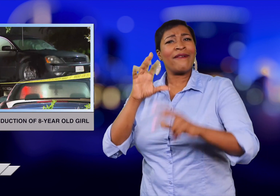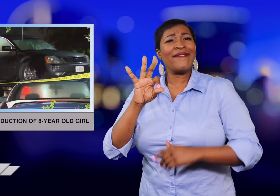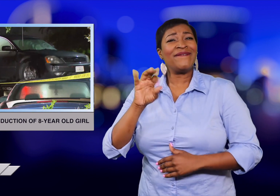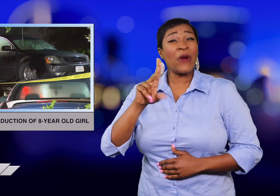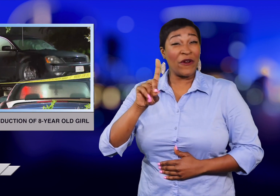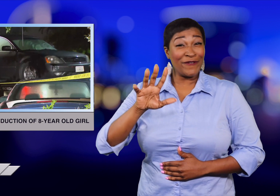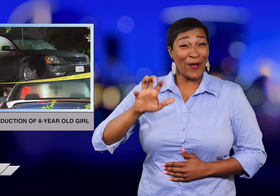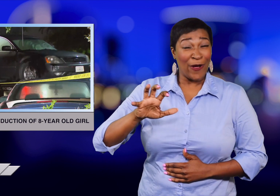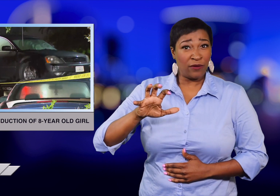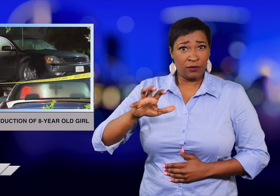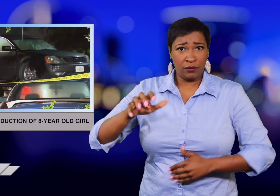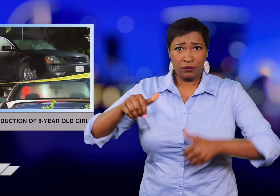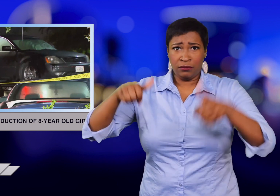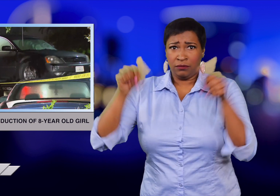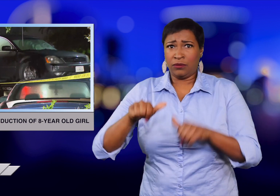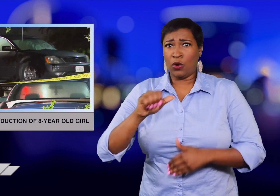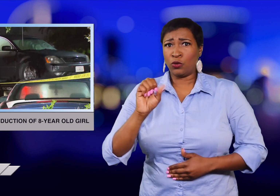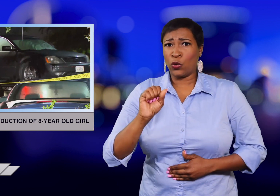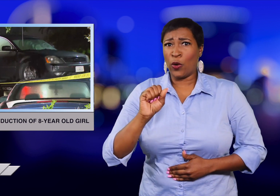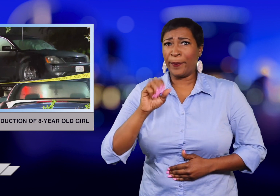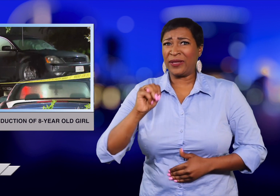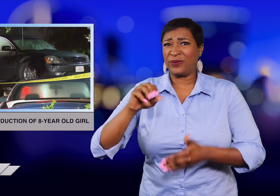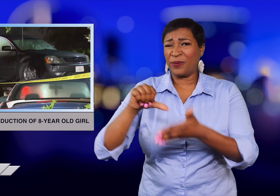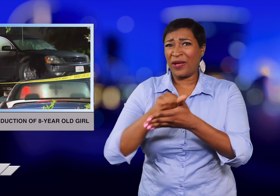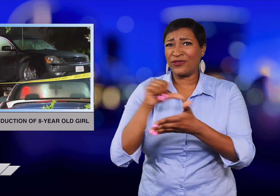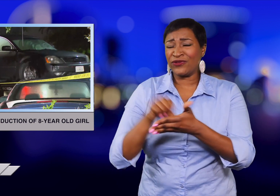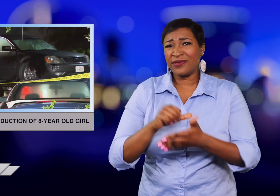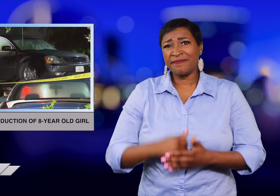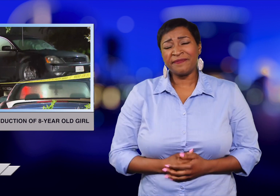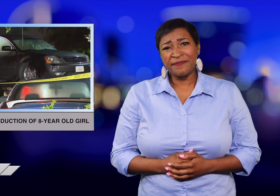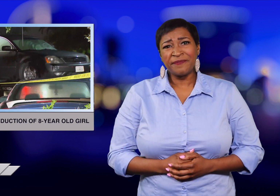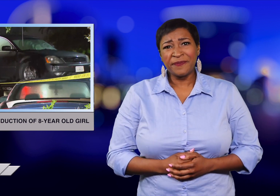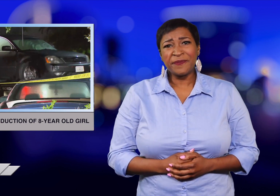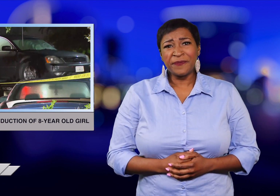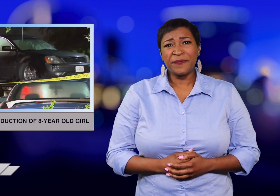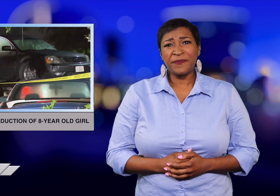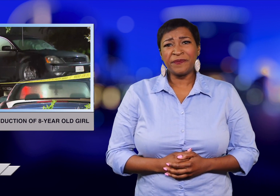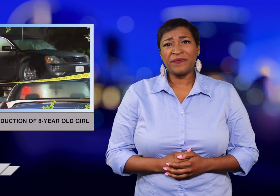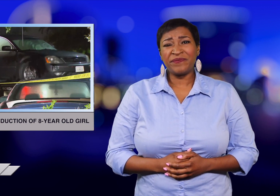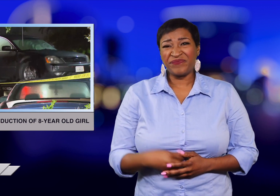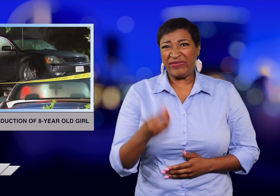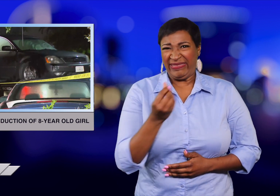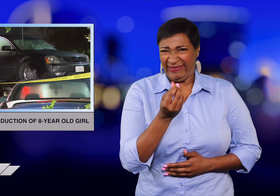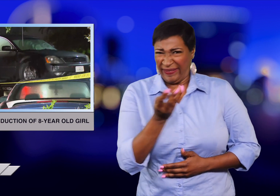Ford 500 to their social media page.